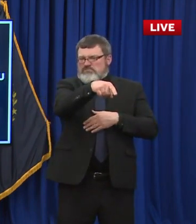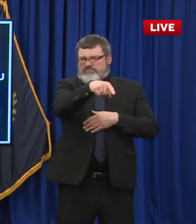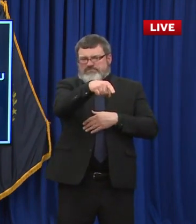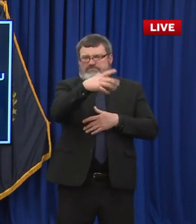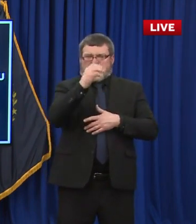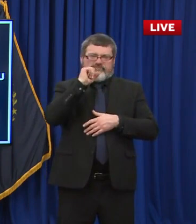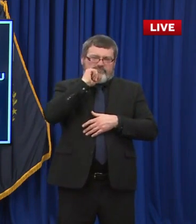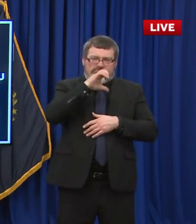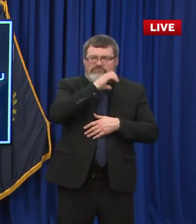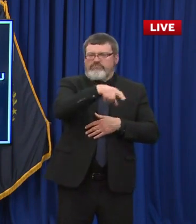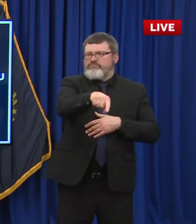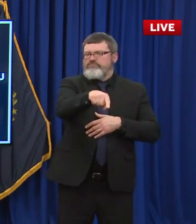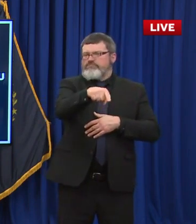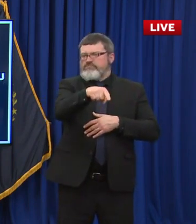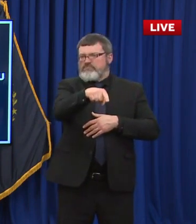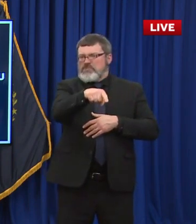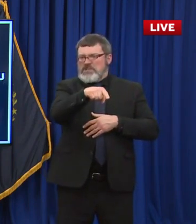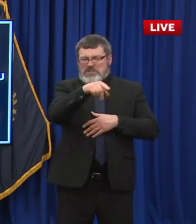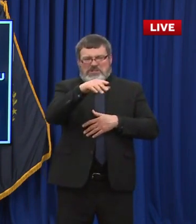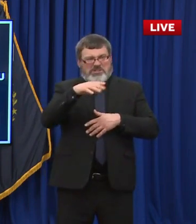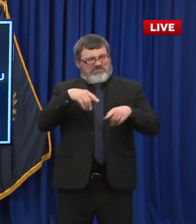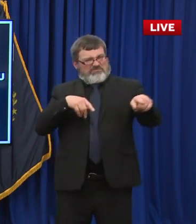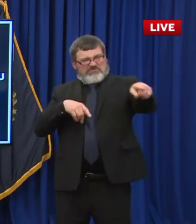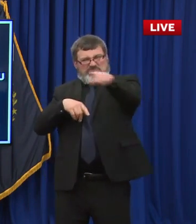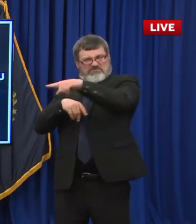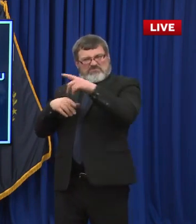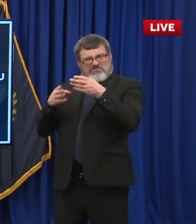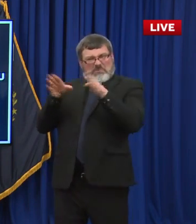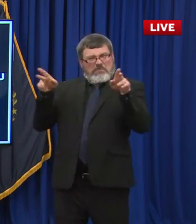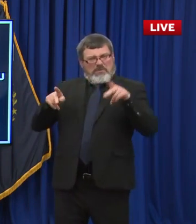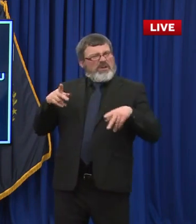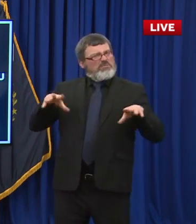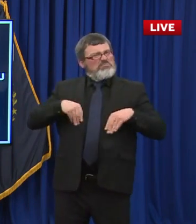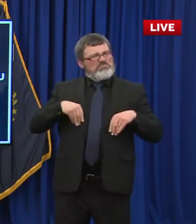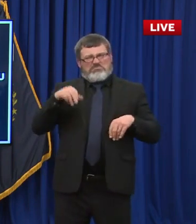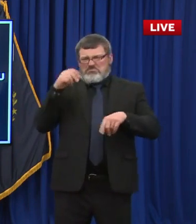IT MEETS THE NEEDS IN THE PRIORITIES OF THE STA AND SO IT’S BEEN RECEIVED.